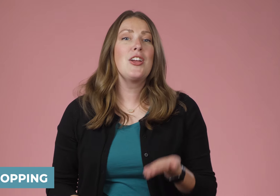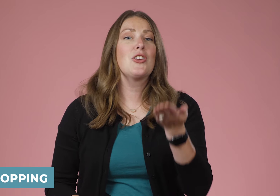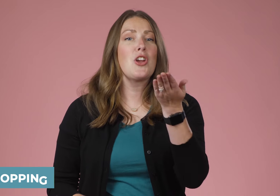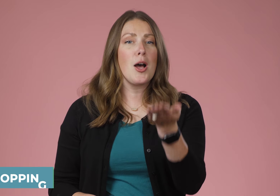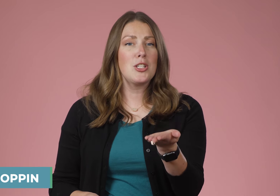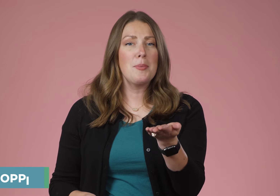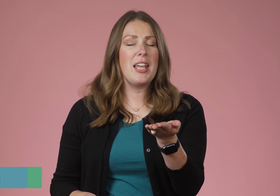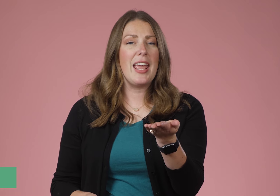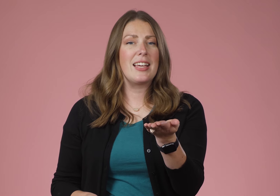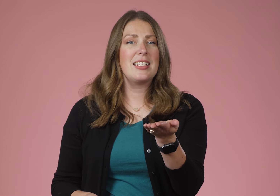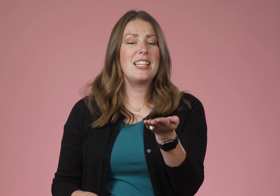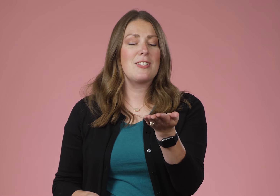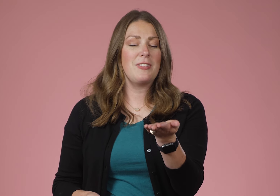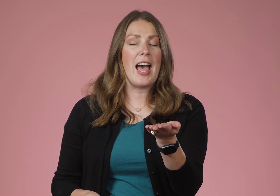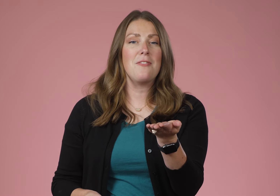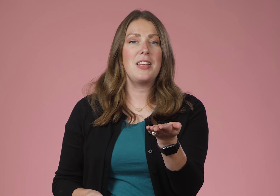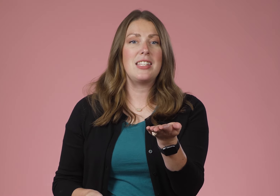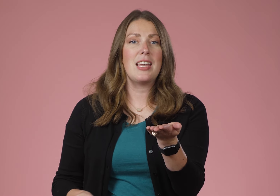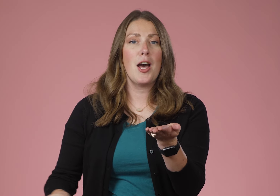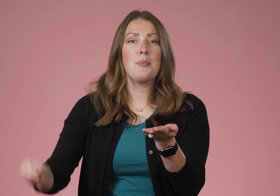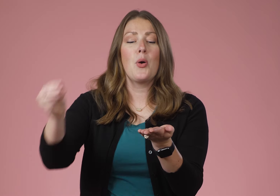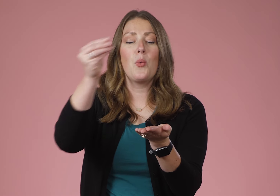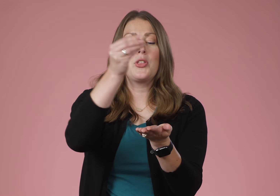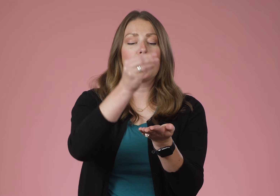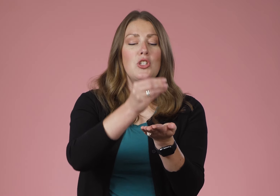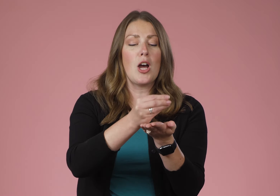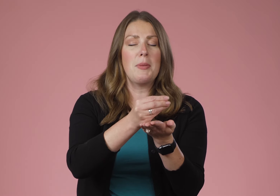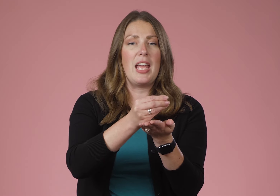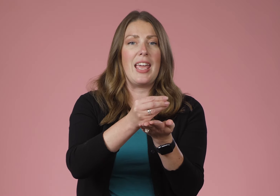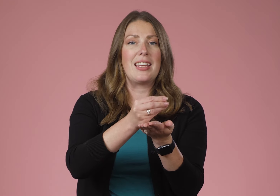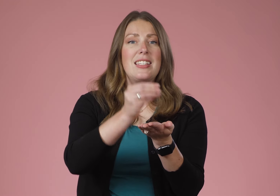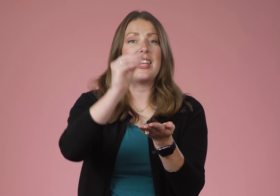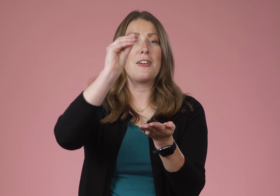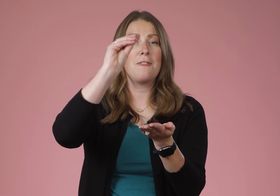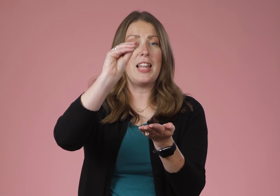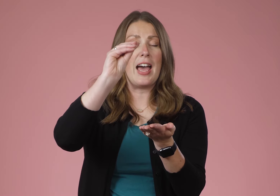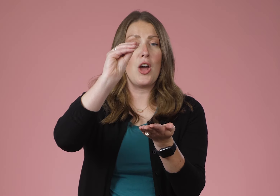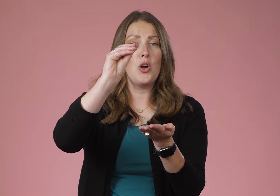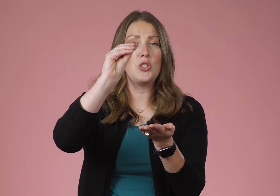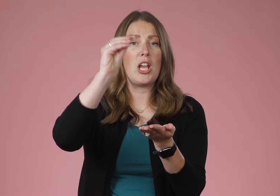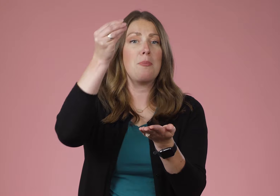Your non-dominant hand is flat, facing up with your dominant hand in a flat O shape.